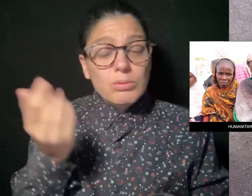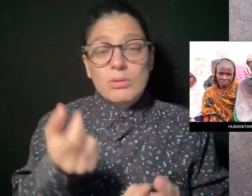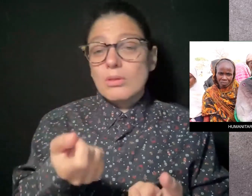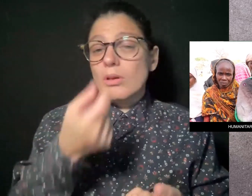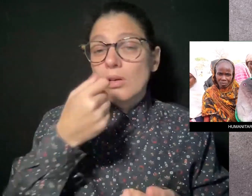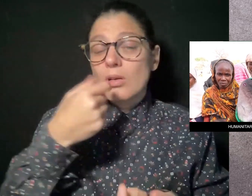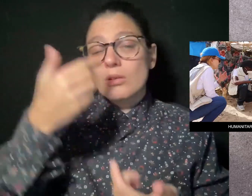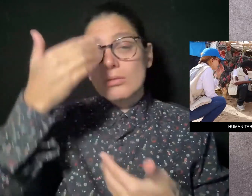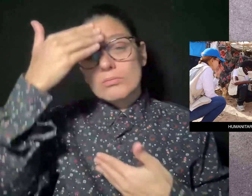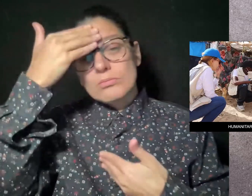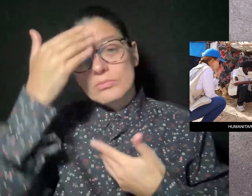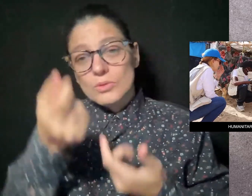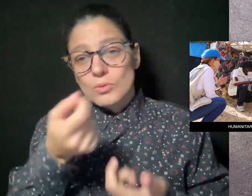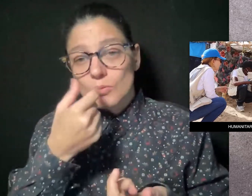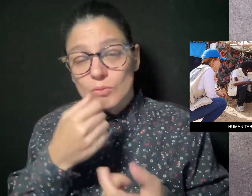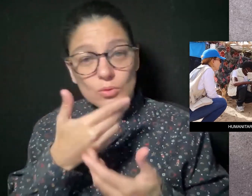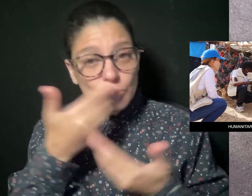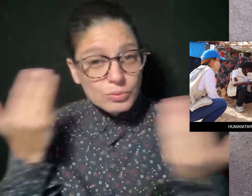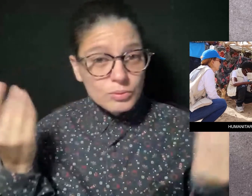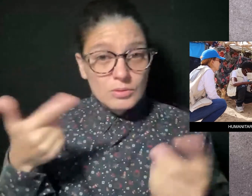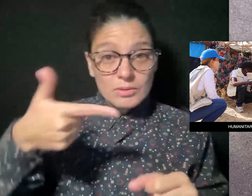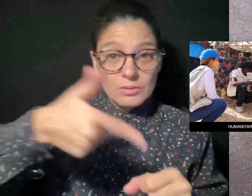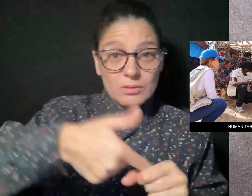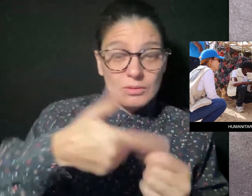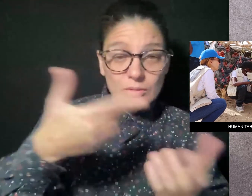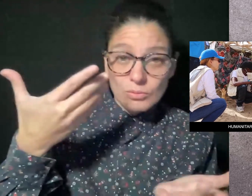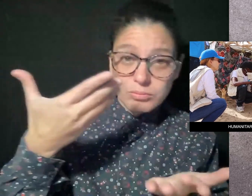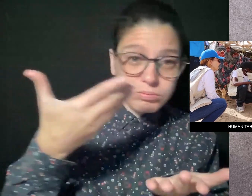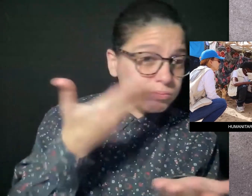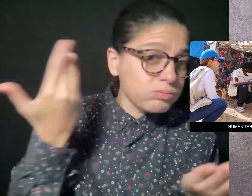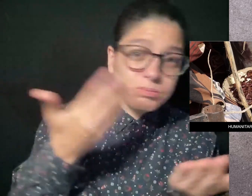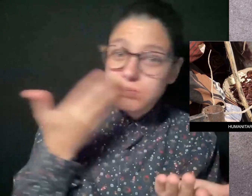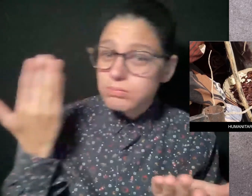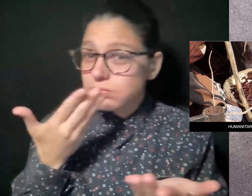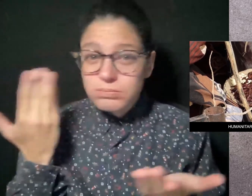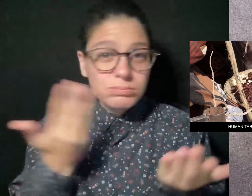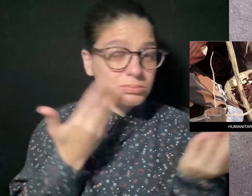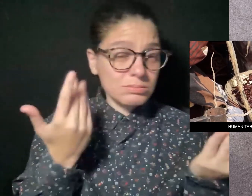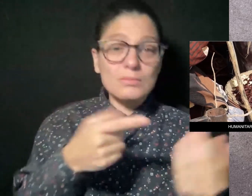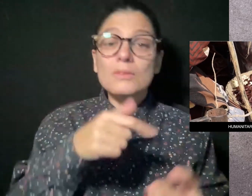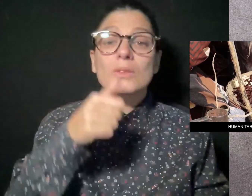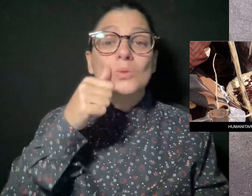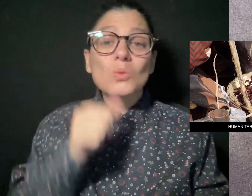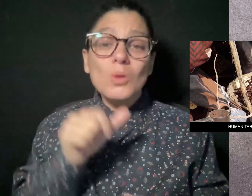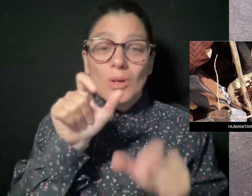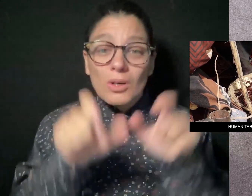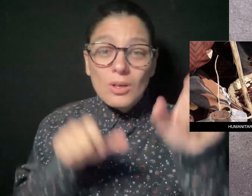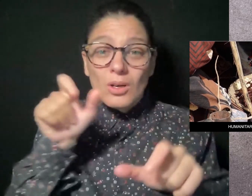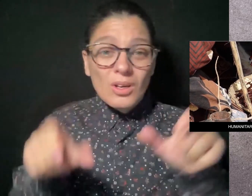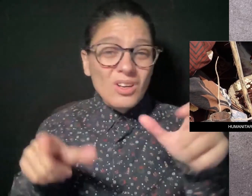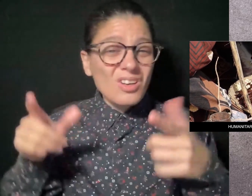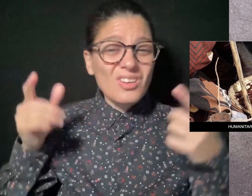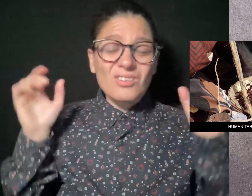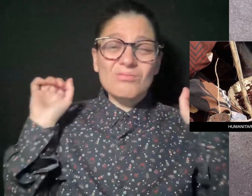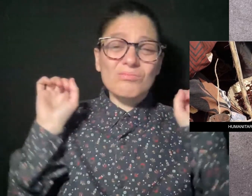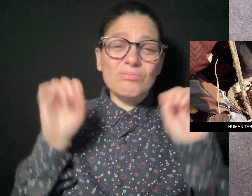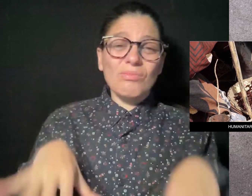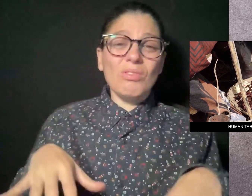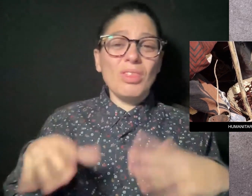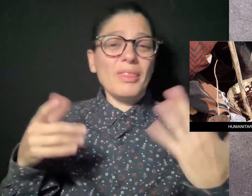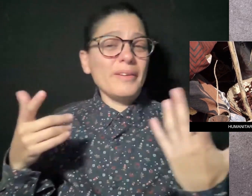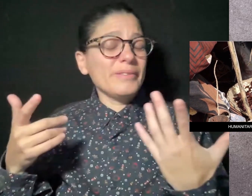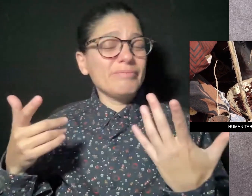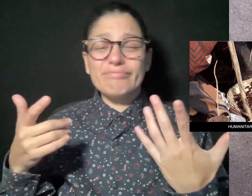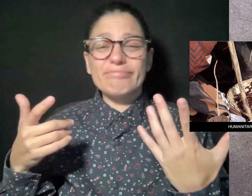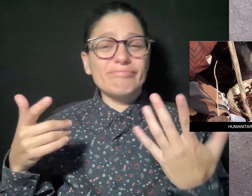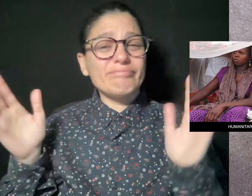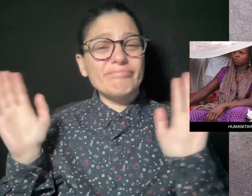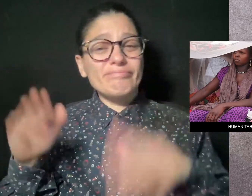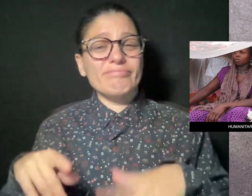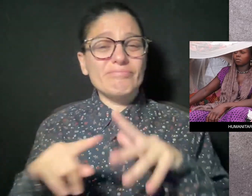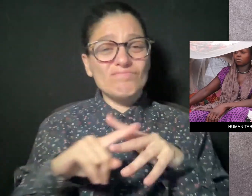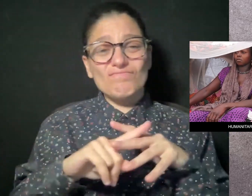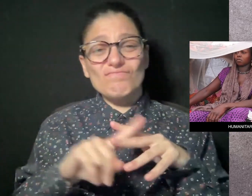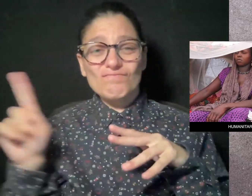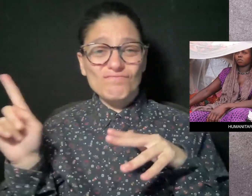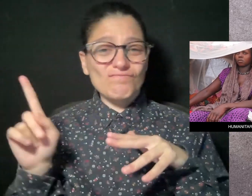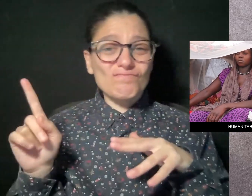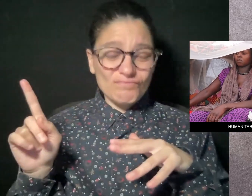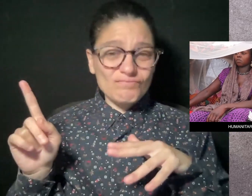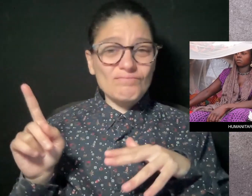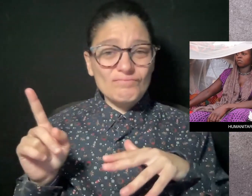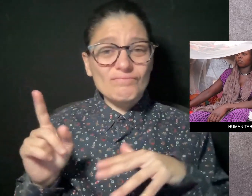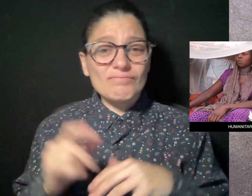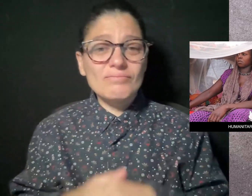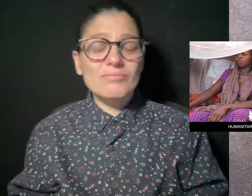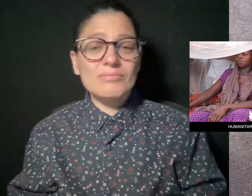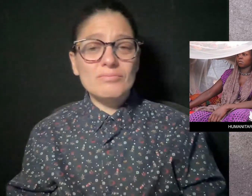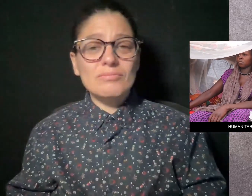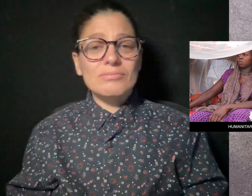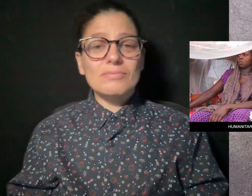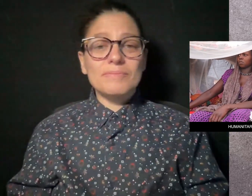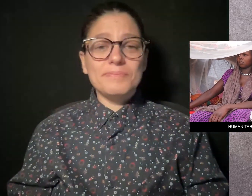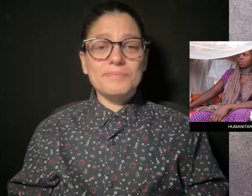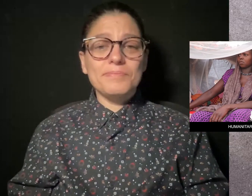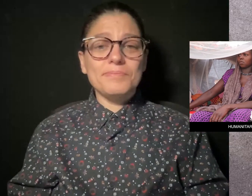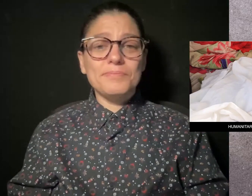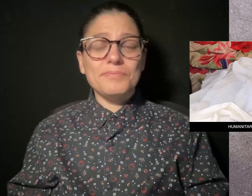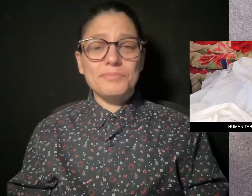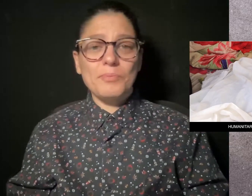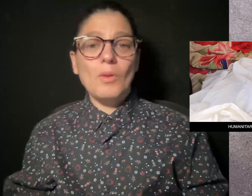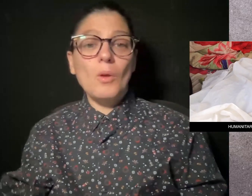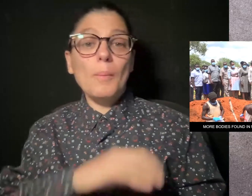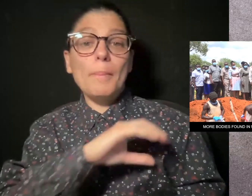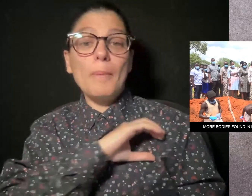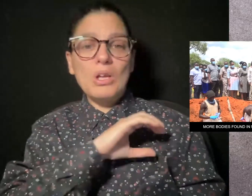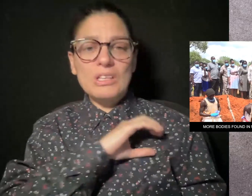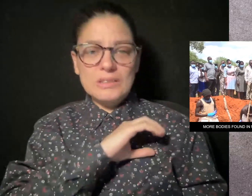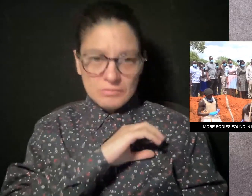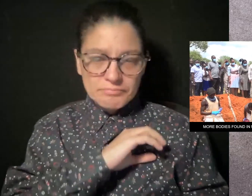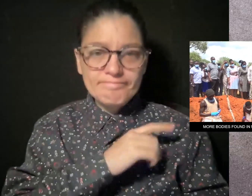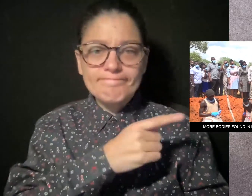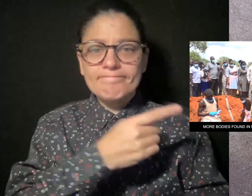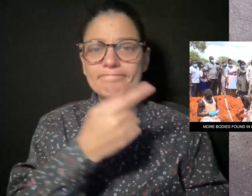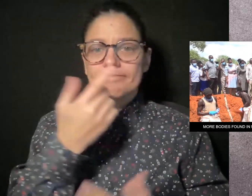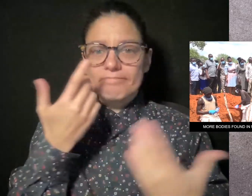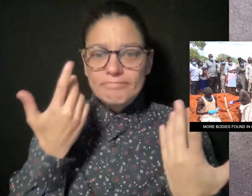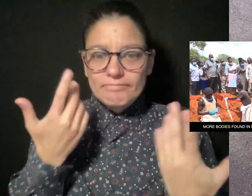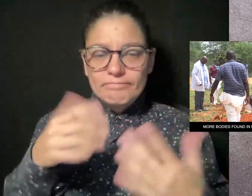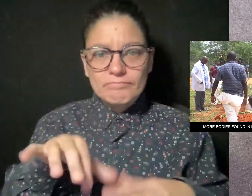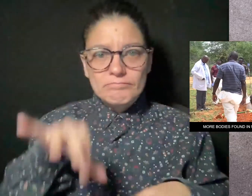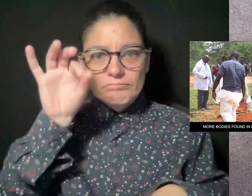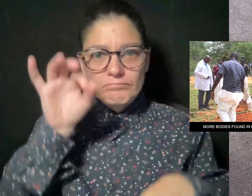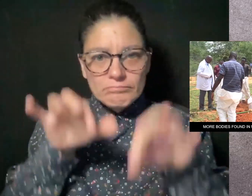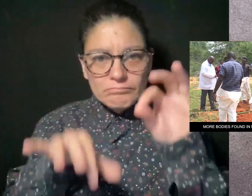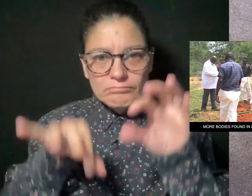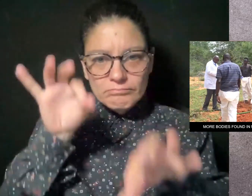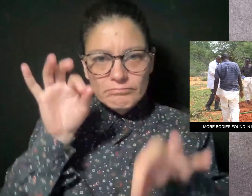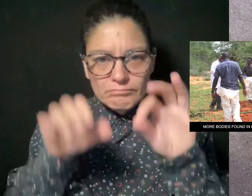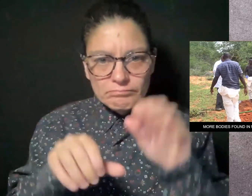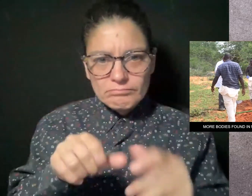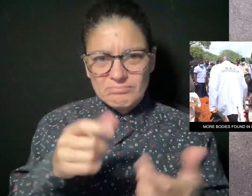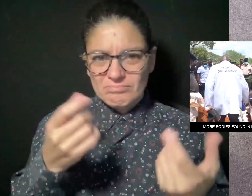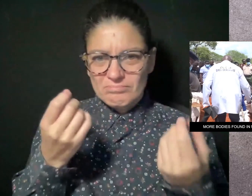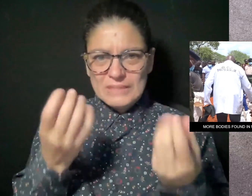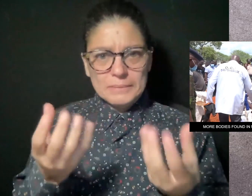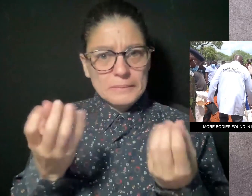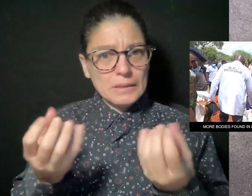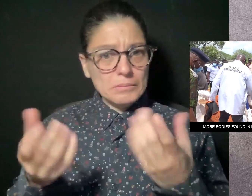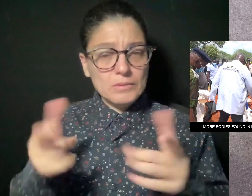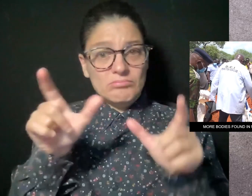fuel shortages Sudanese people have been left to fend for themselves or flee the country